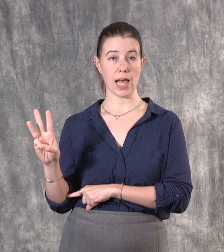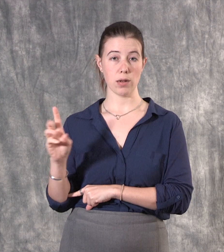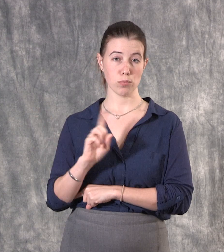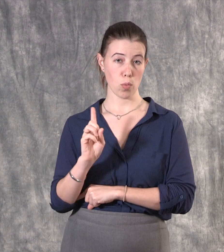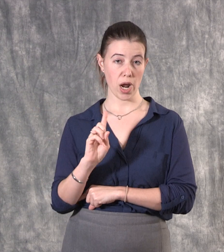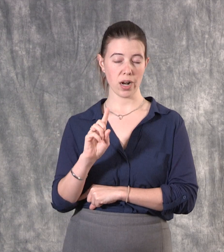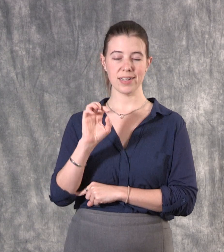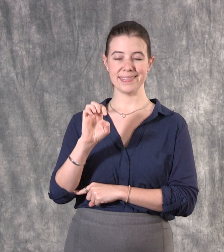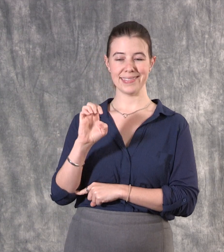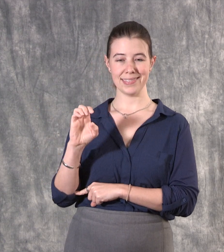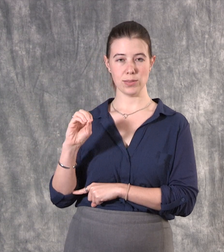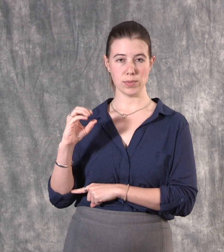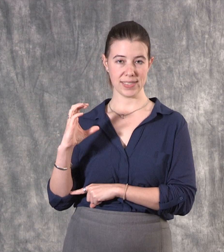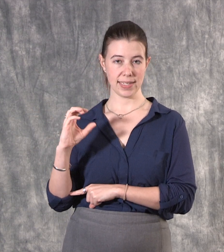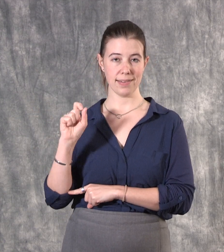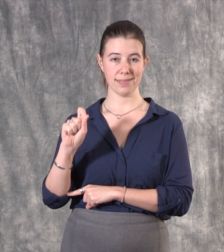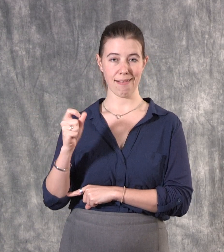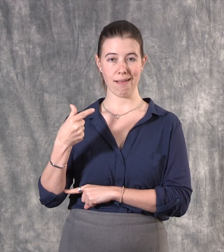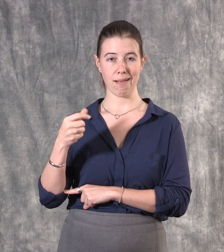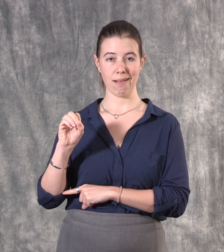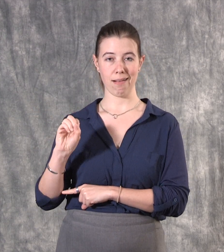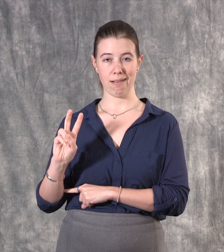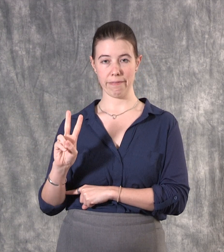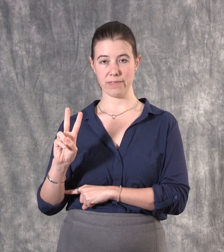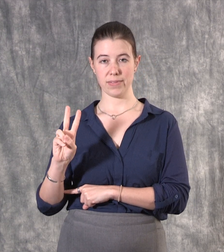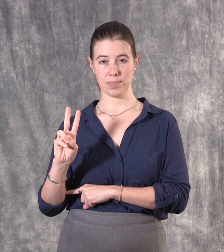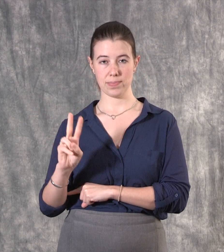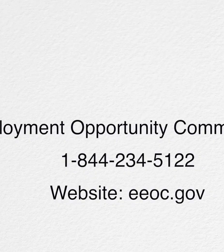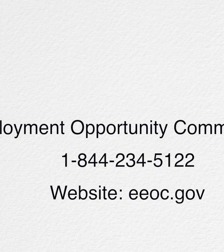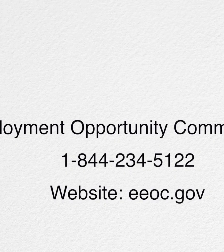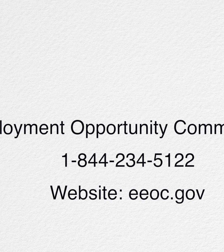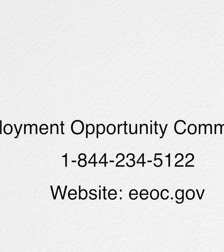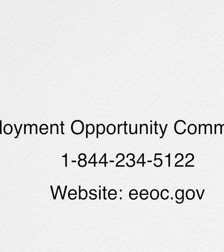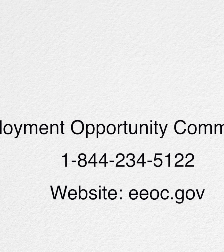find the website EEOC.gov